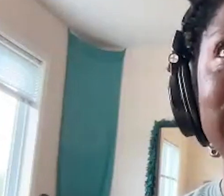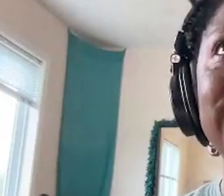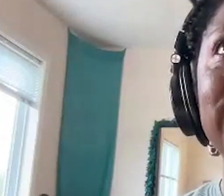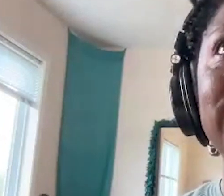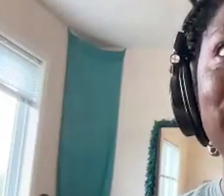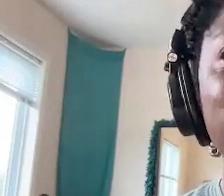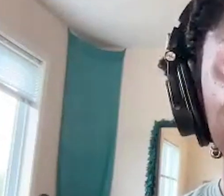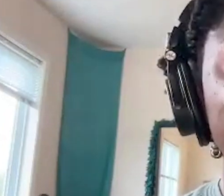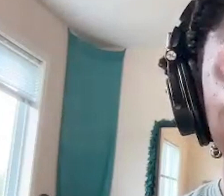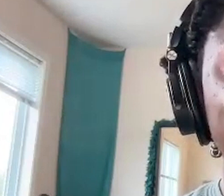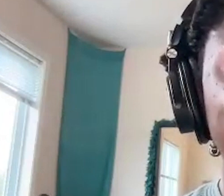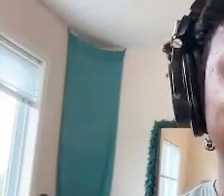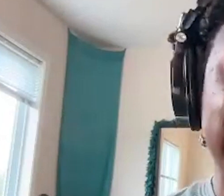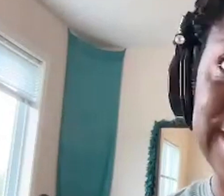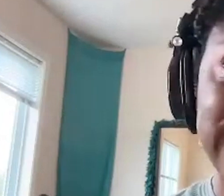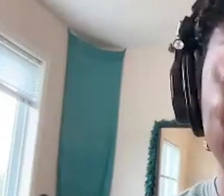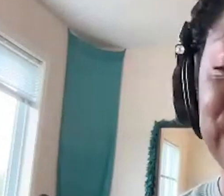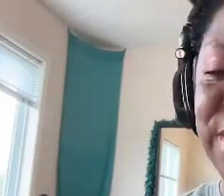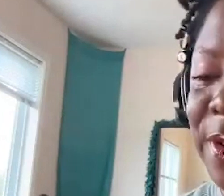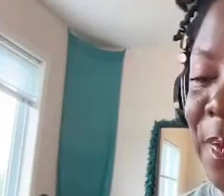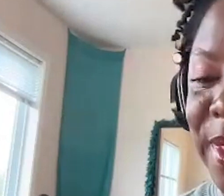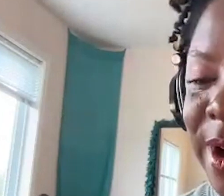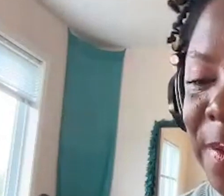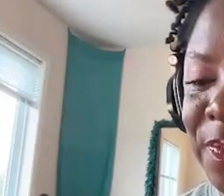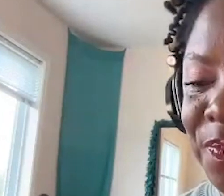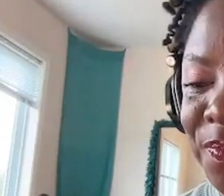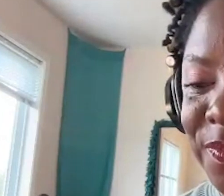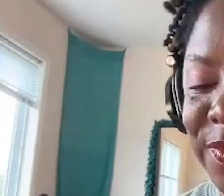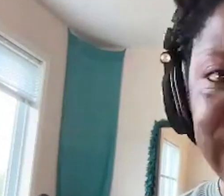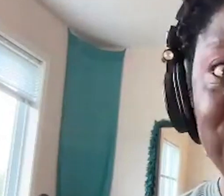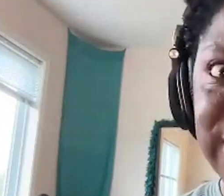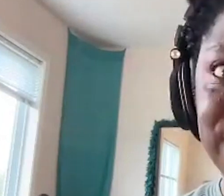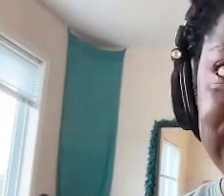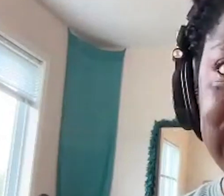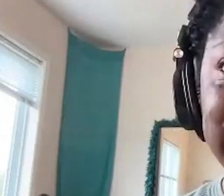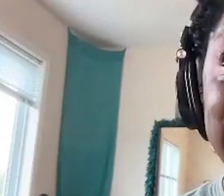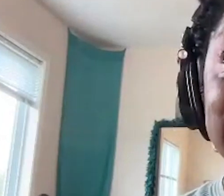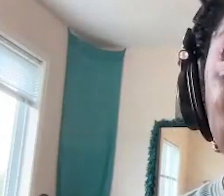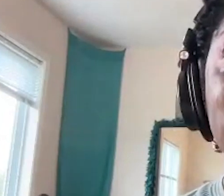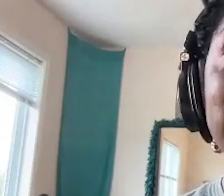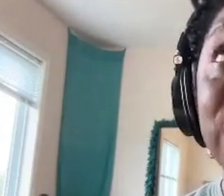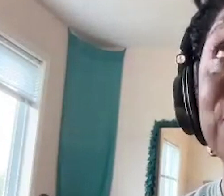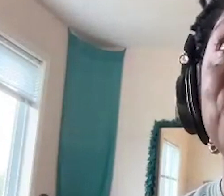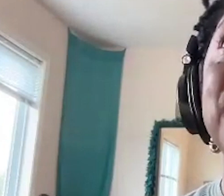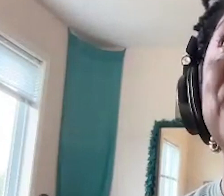at first, it made me uncomfortable because most of the people, like I said earlier, they don't think of me